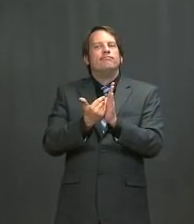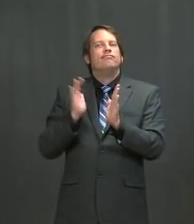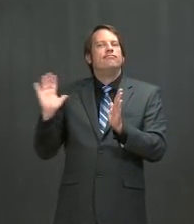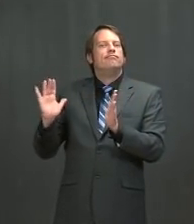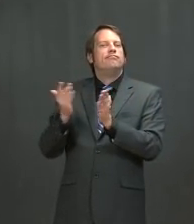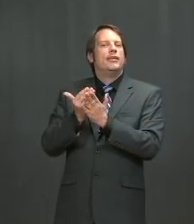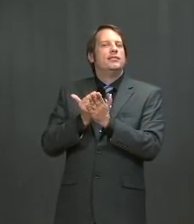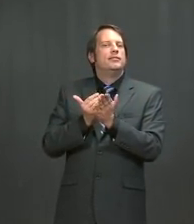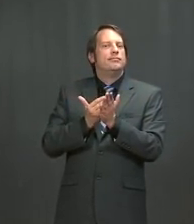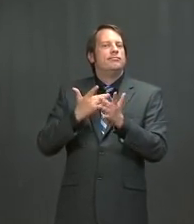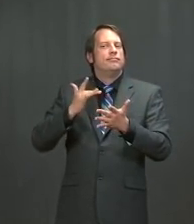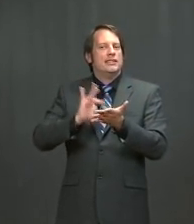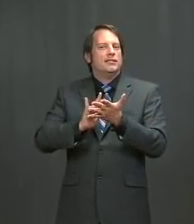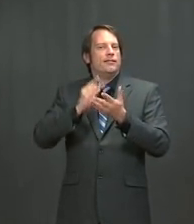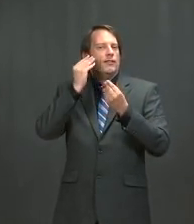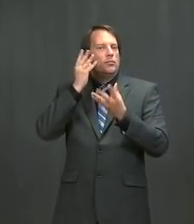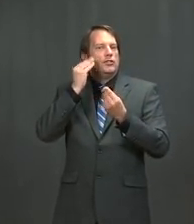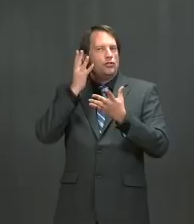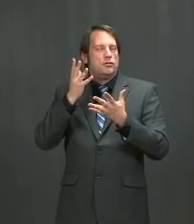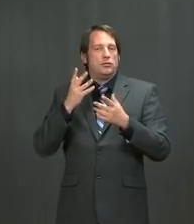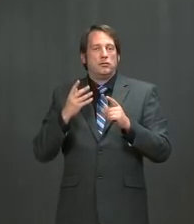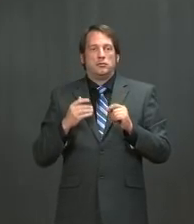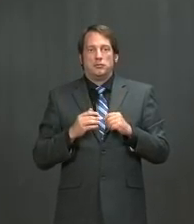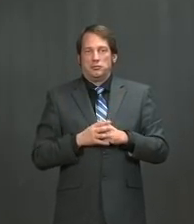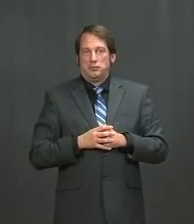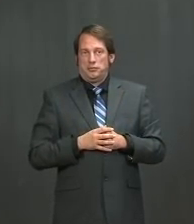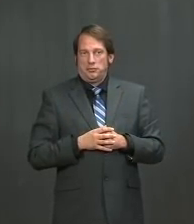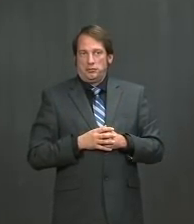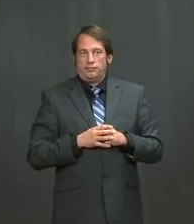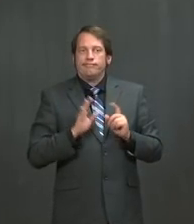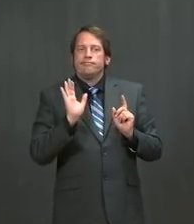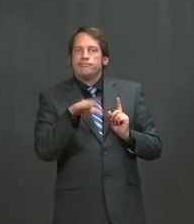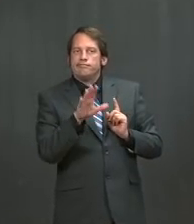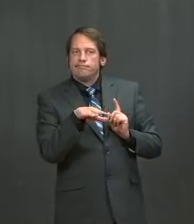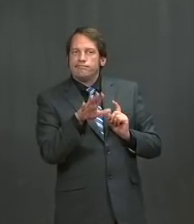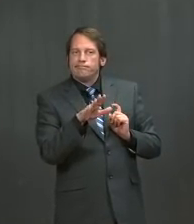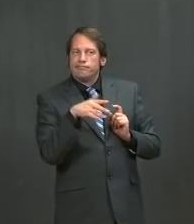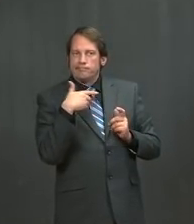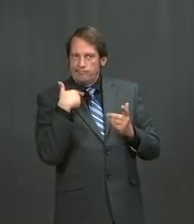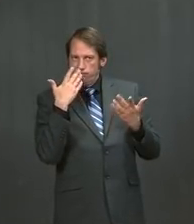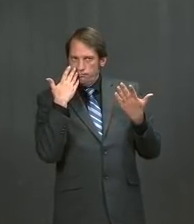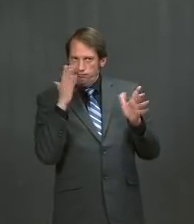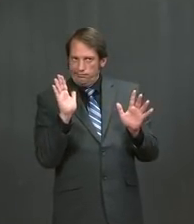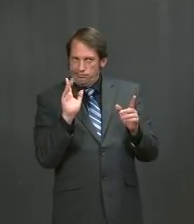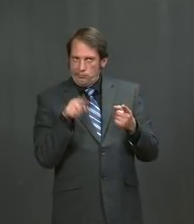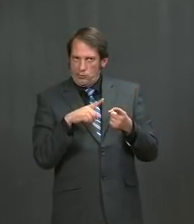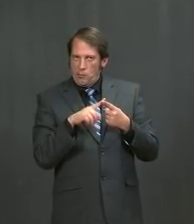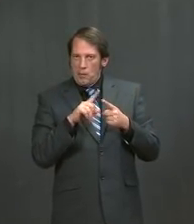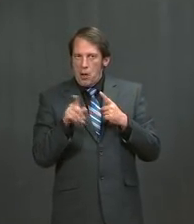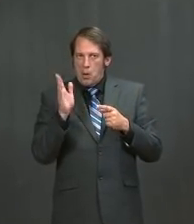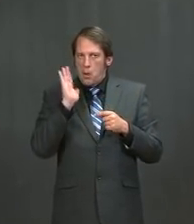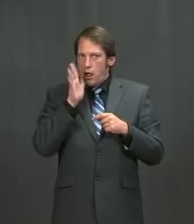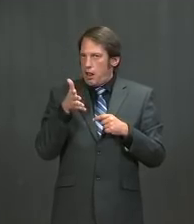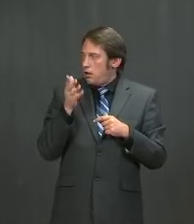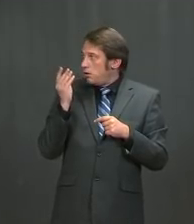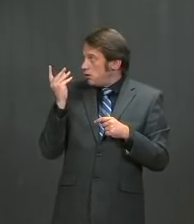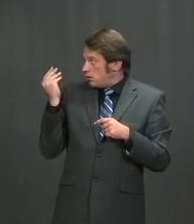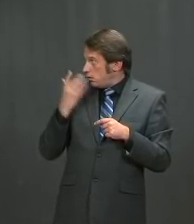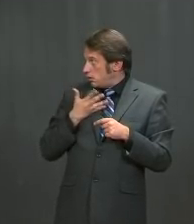I'm happy to check with our team and see if there's one we can provide you all soon, in short order. The Press: Anything more precise than "soon"?